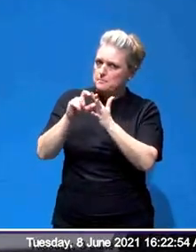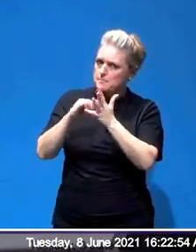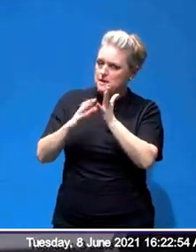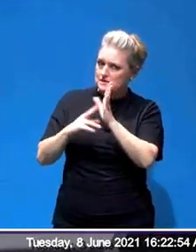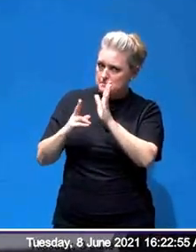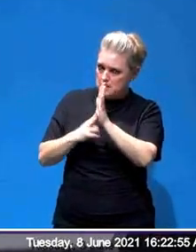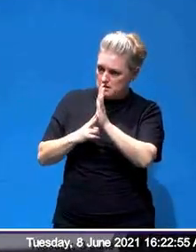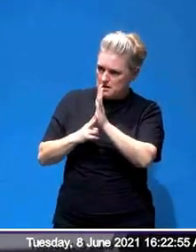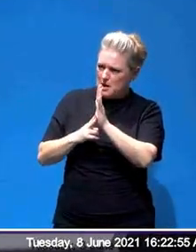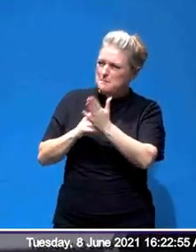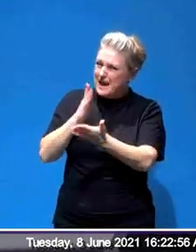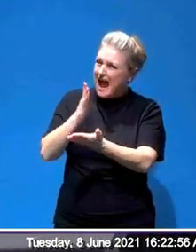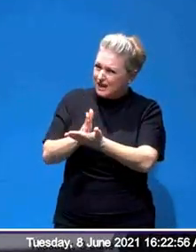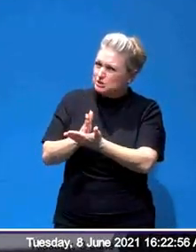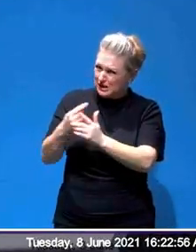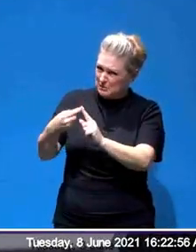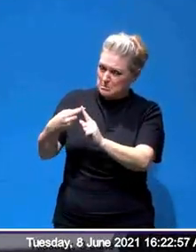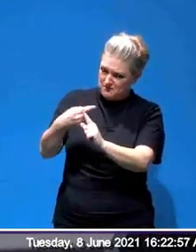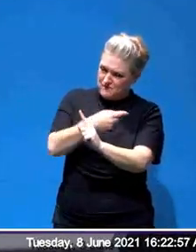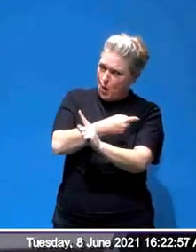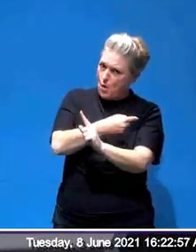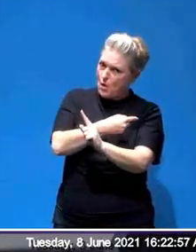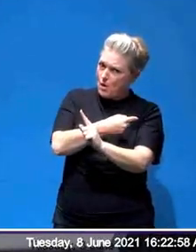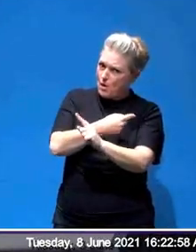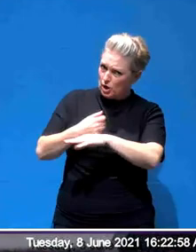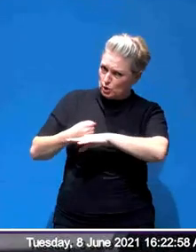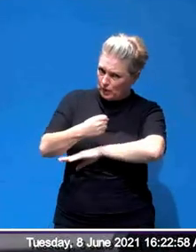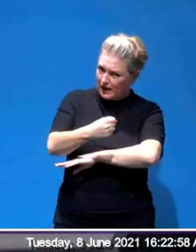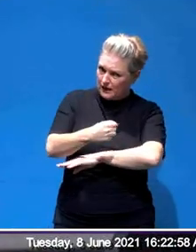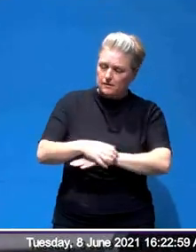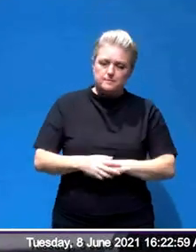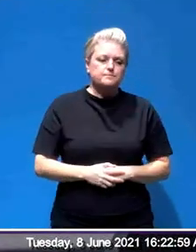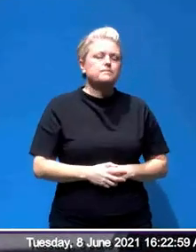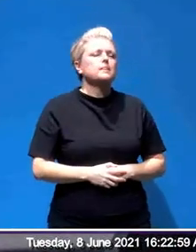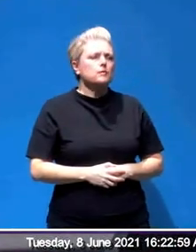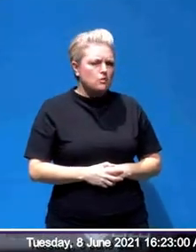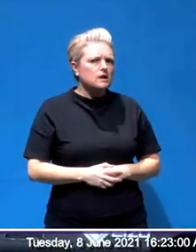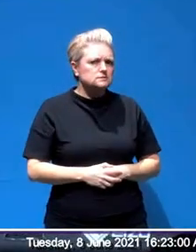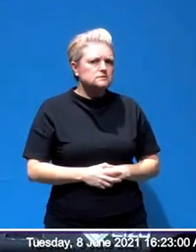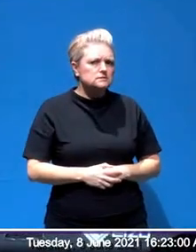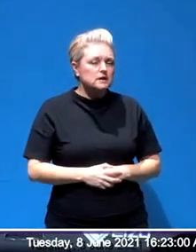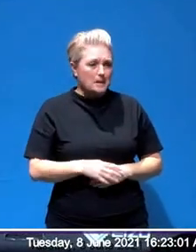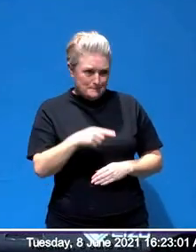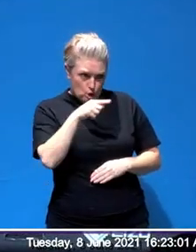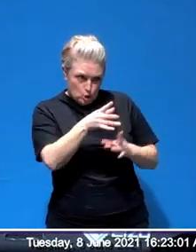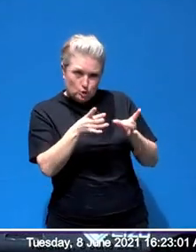Do you remember answering that? Yes. You were the Director from 6 August 2018, were you not?